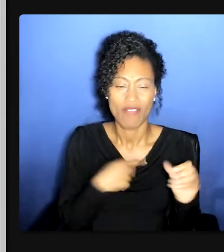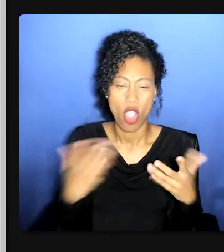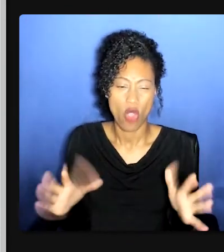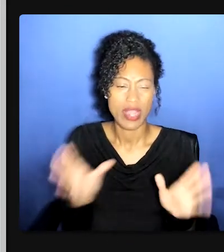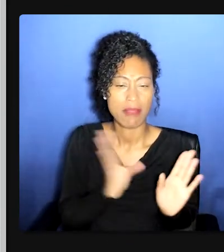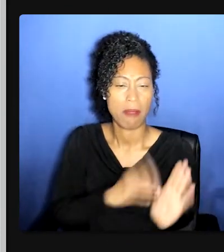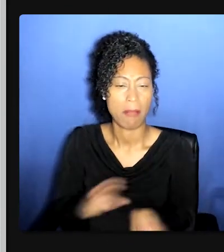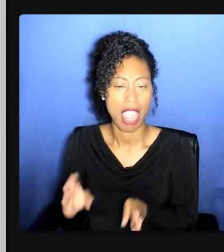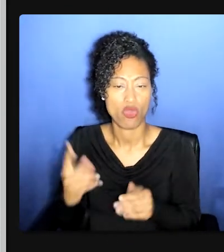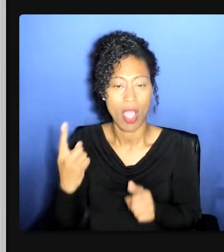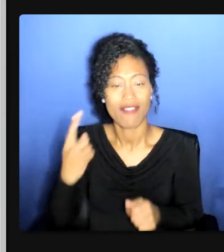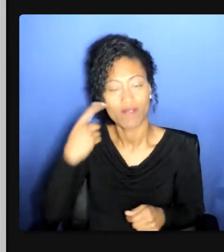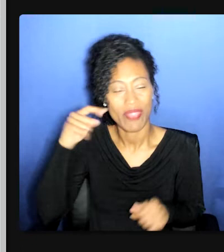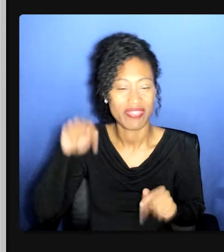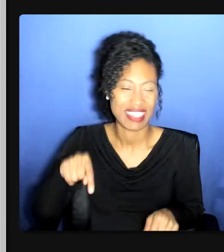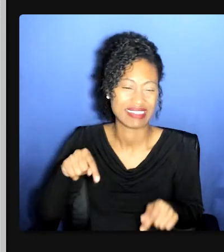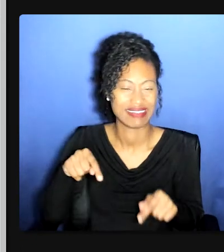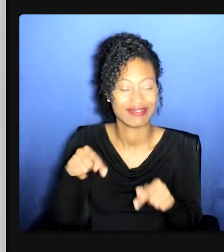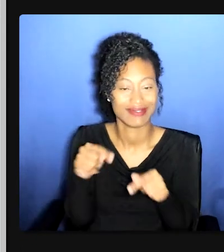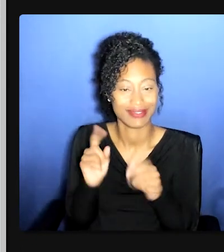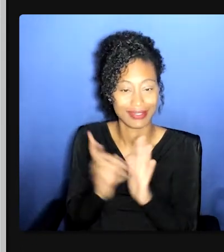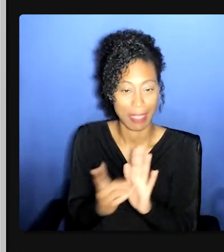So we prepared one beforehand for this demo.